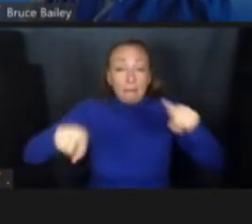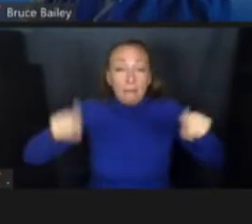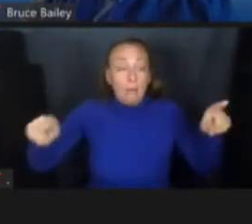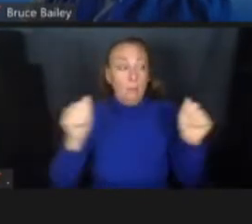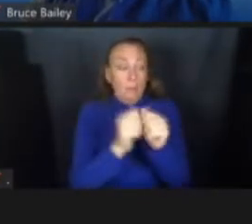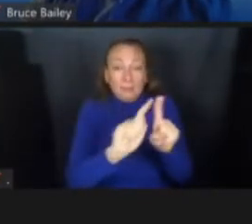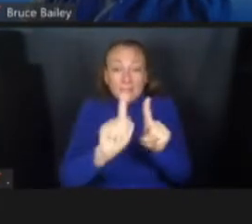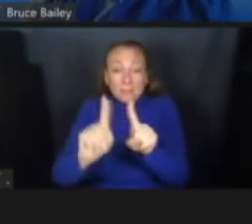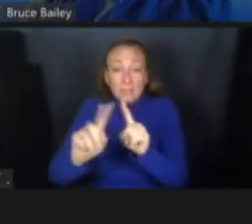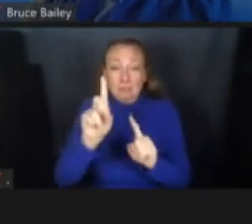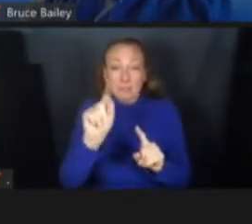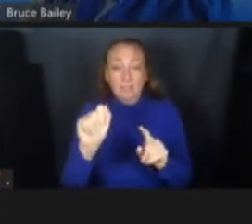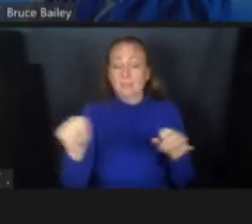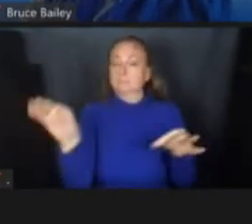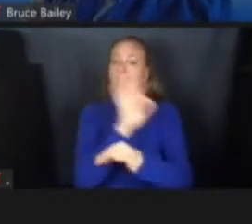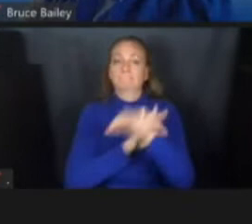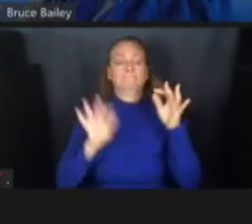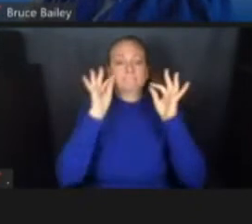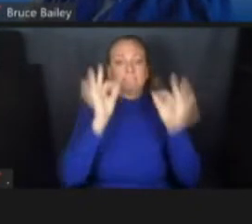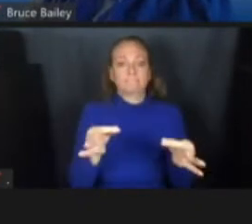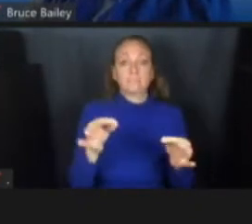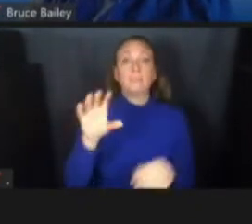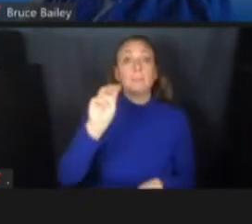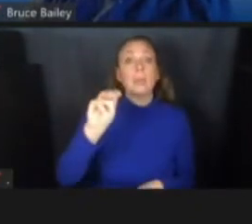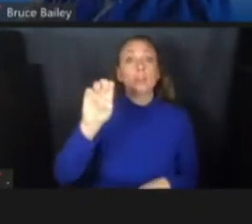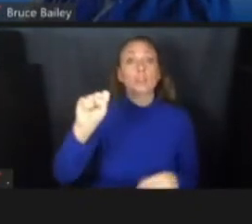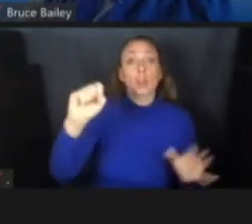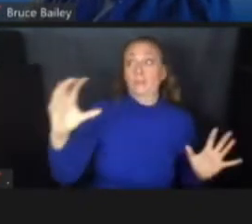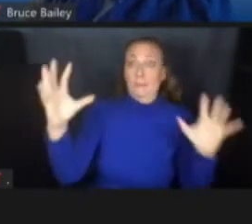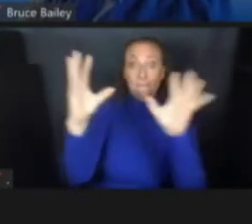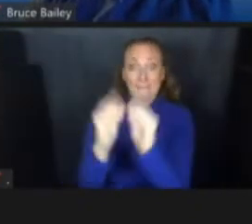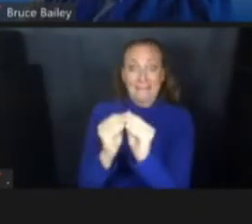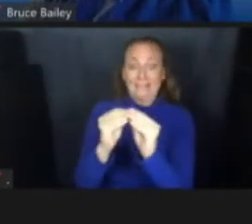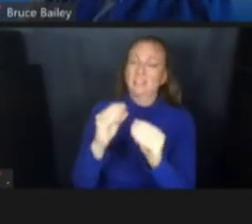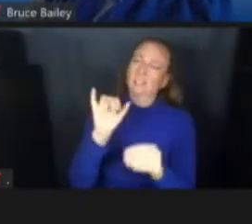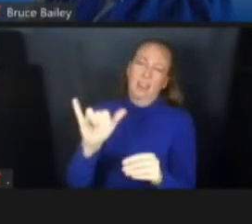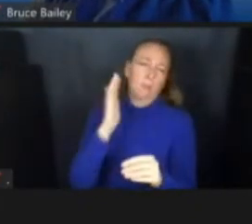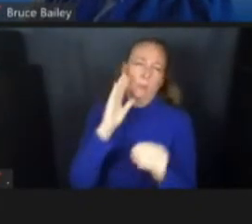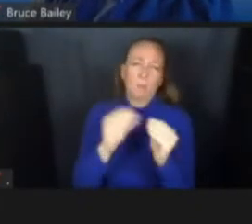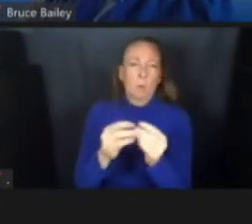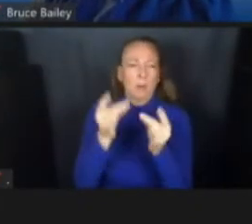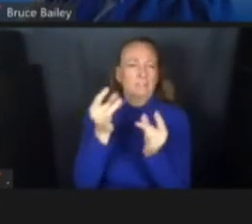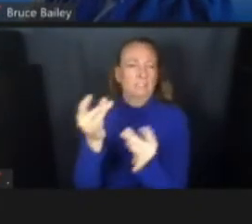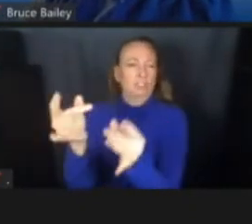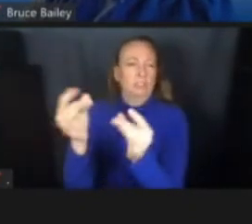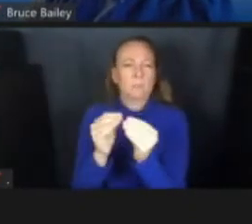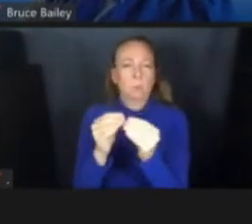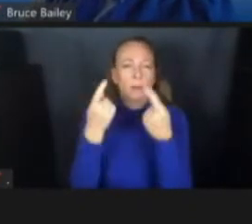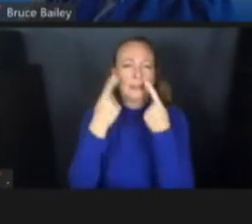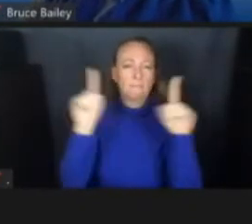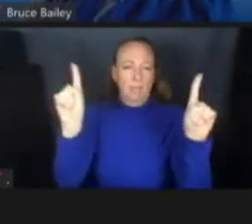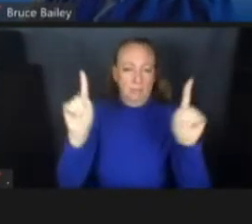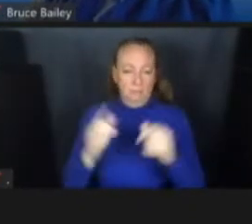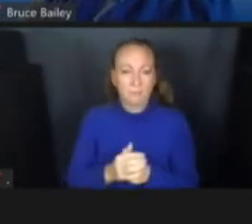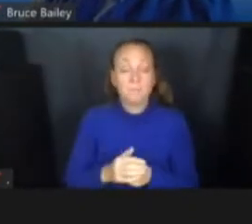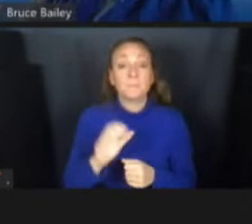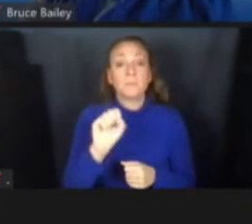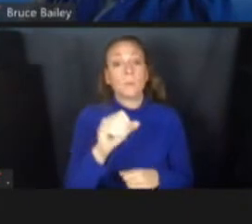a meeting with Microsoft, would be more efficient and effective. So the Accessibility Community of Practice,